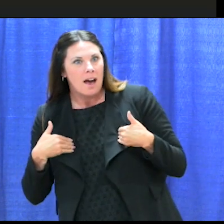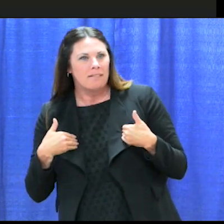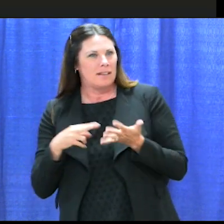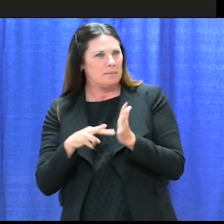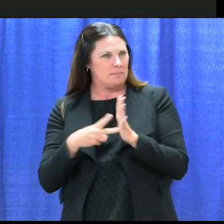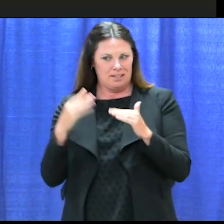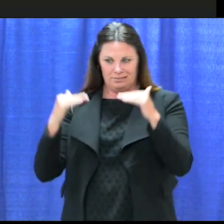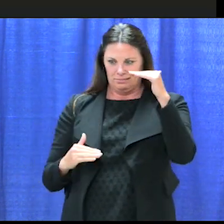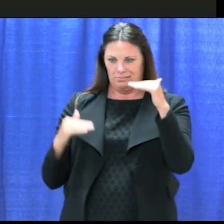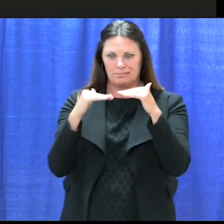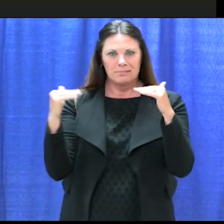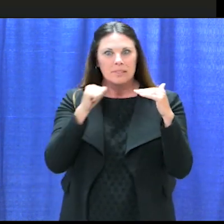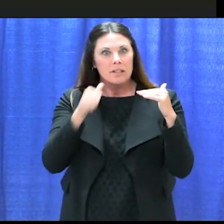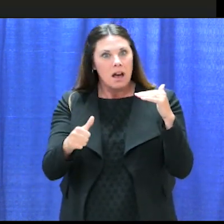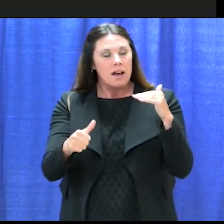to develop collaborative solutions.